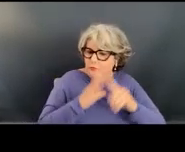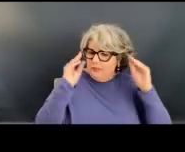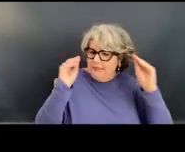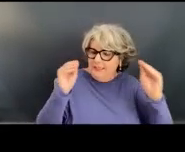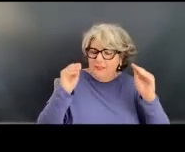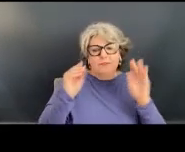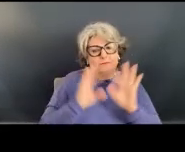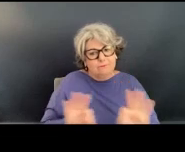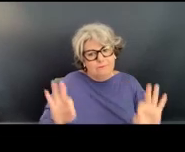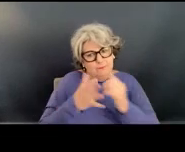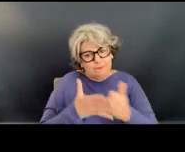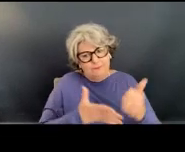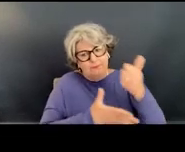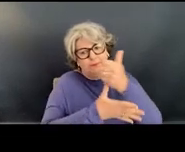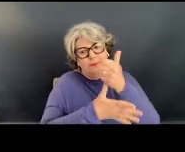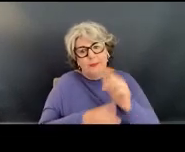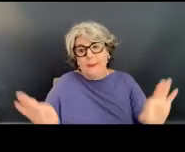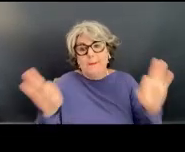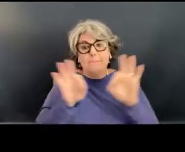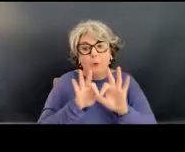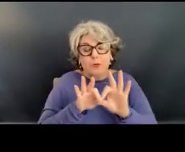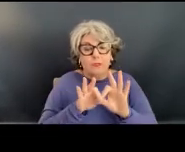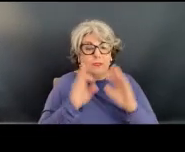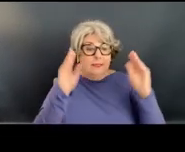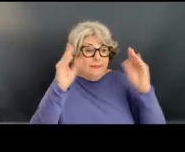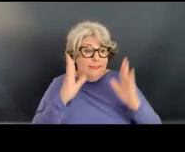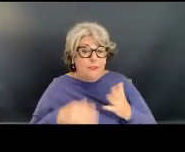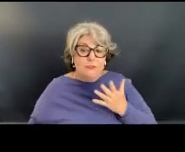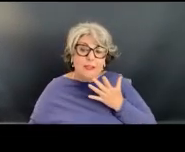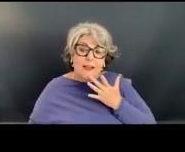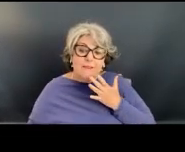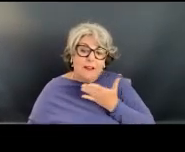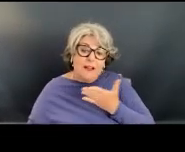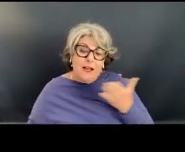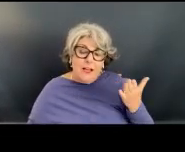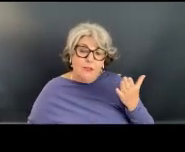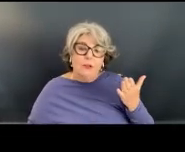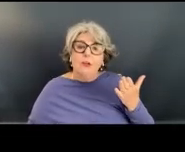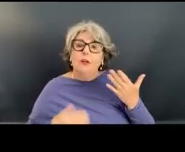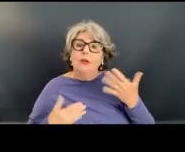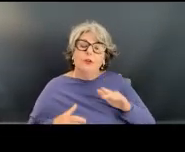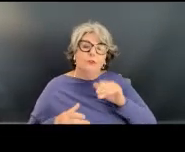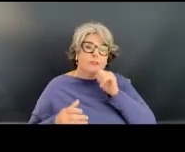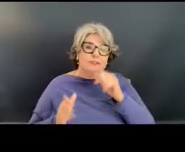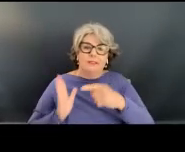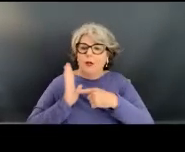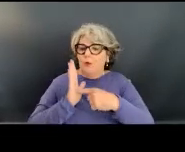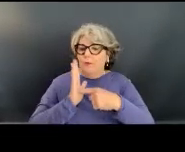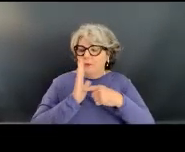paramount importance, especially for teachers of color who are radically represented here in this space.